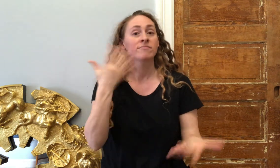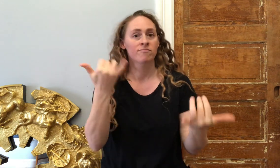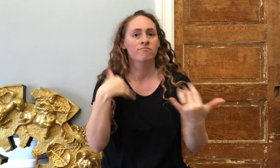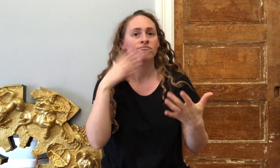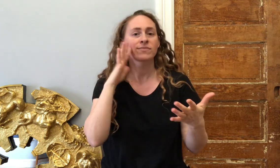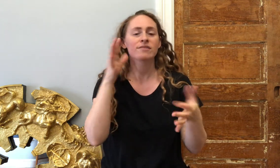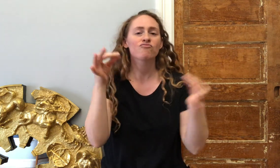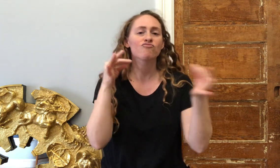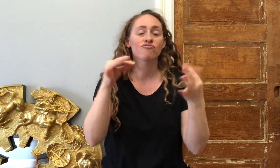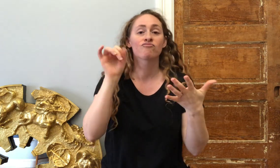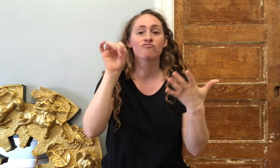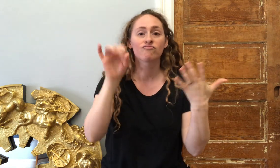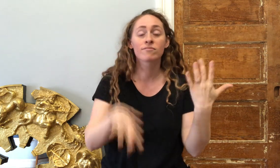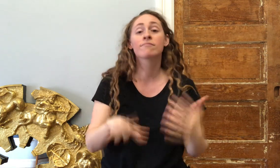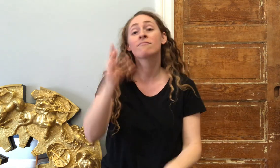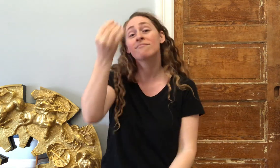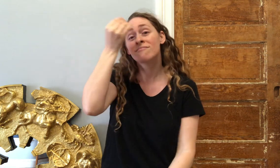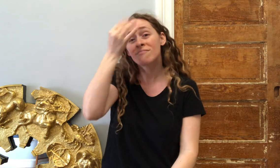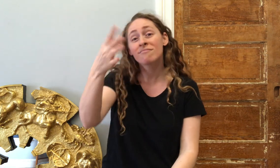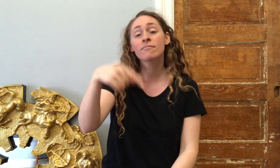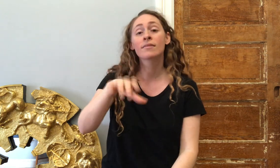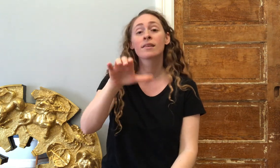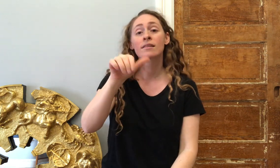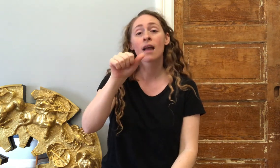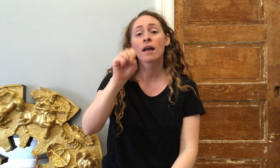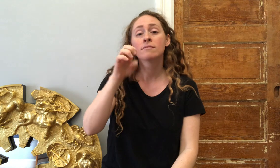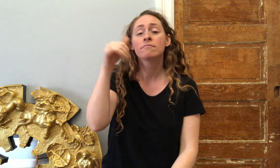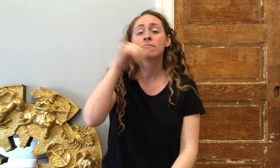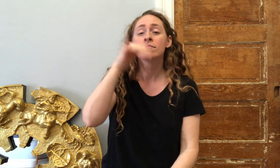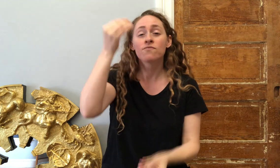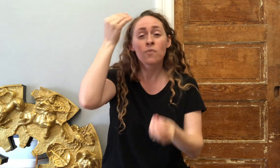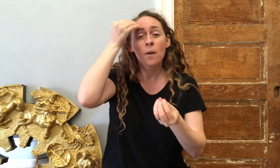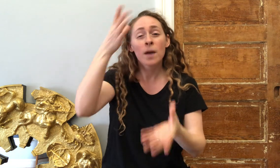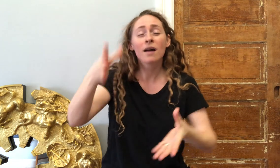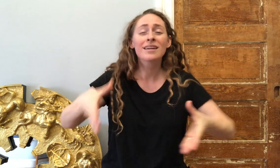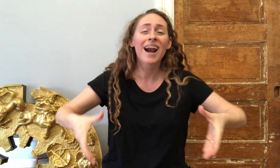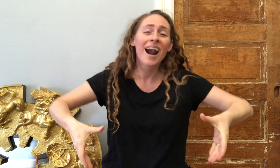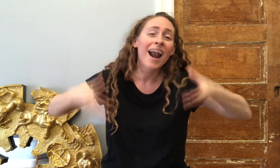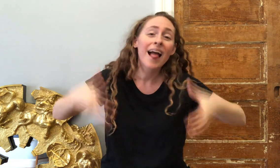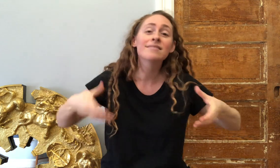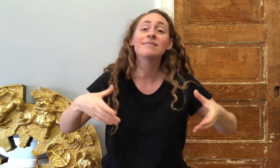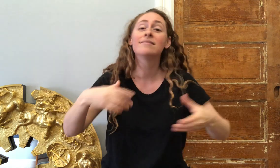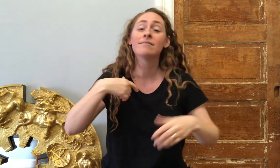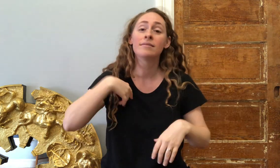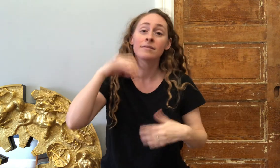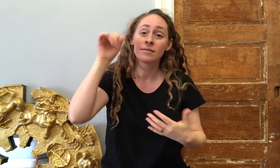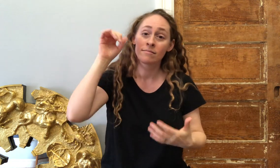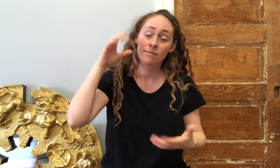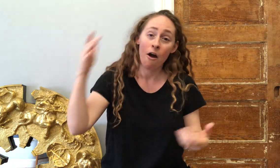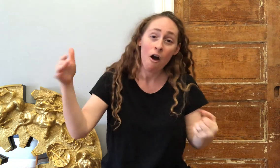Now, I will share several elements. This case involves a huge amount of information.